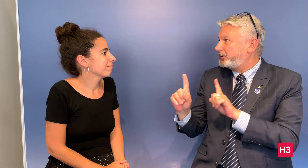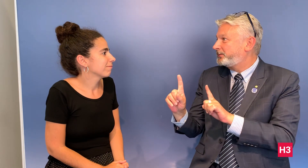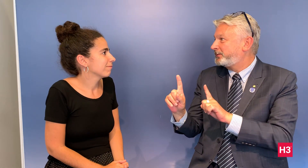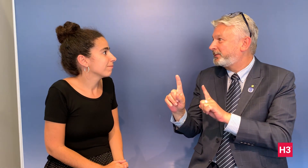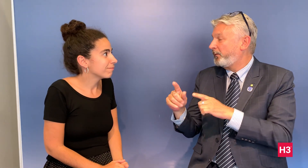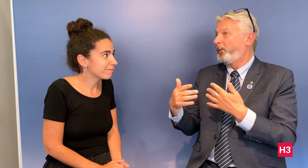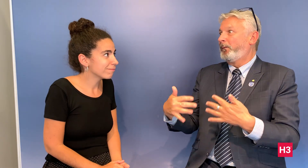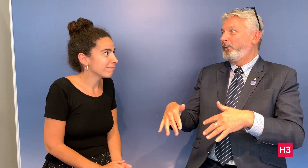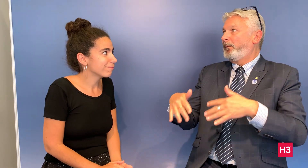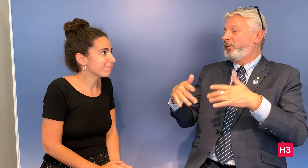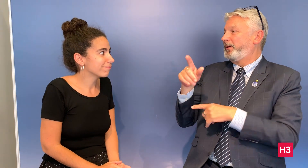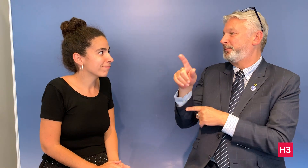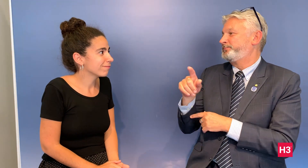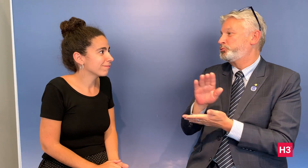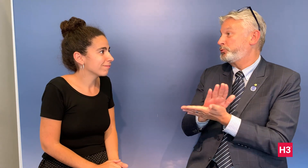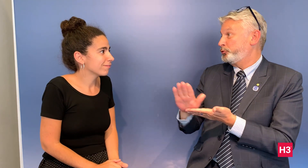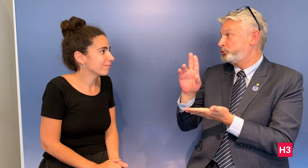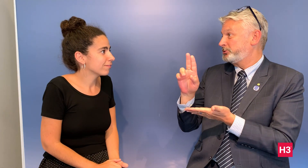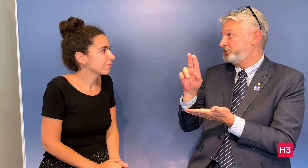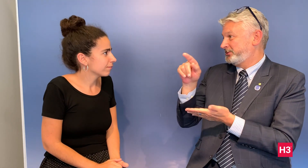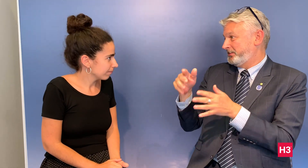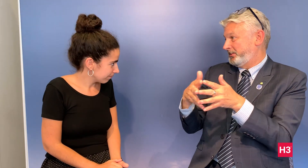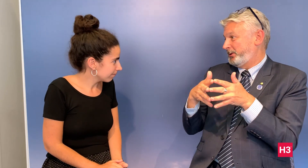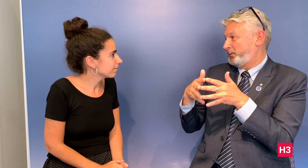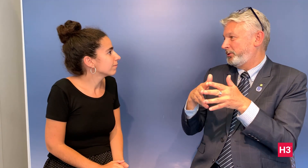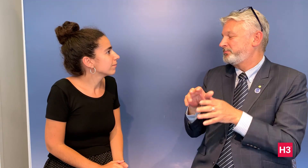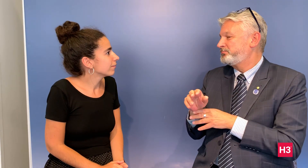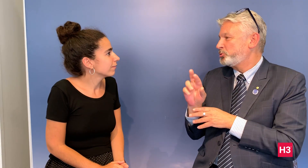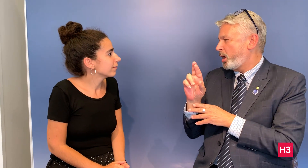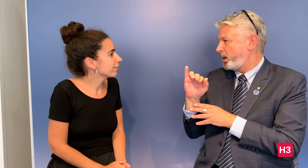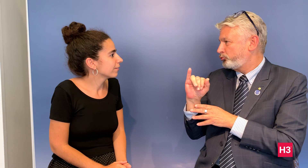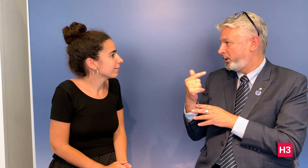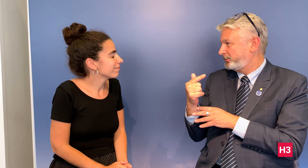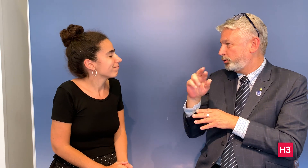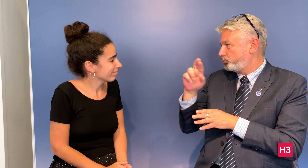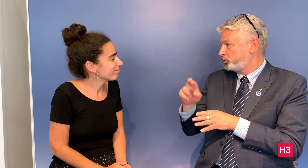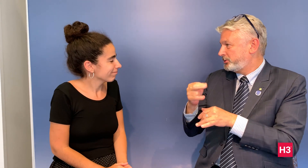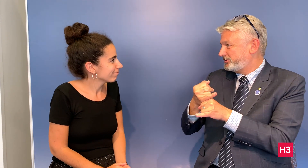But an university in America, the Rochester Institute of Technology